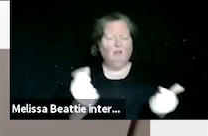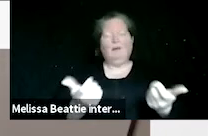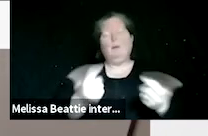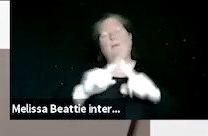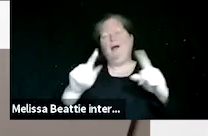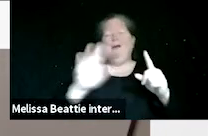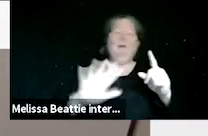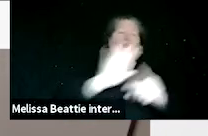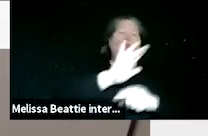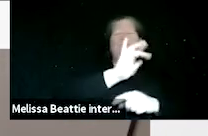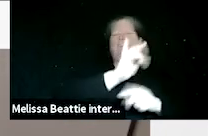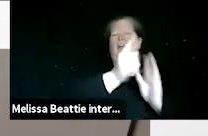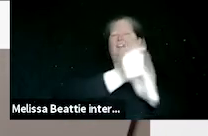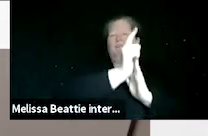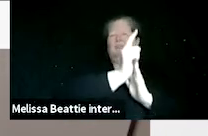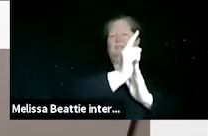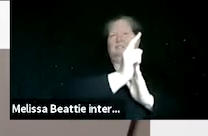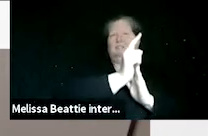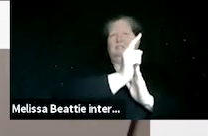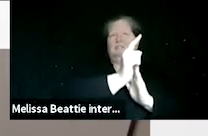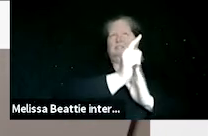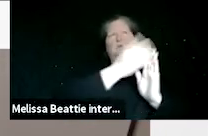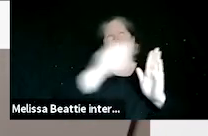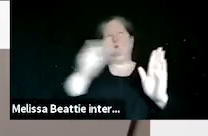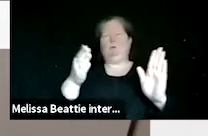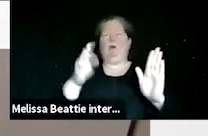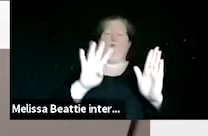a good number of the student groups to 48 minutes for one of the staff groups.